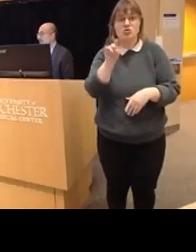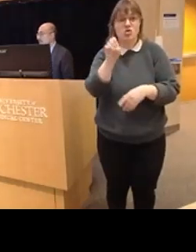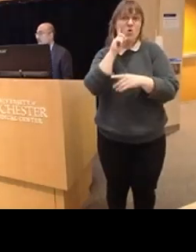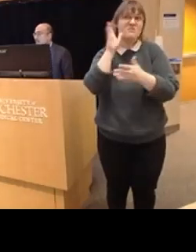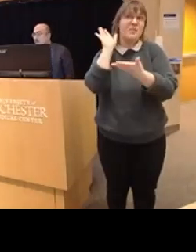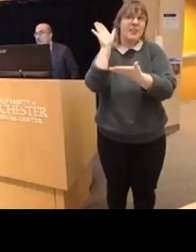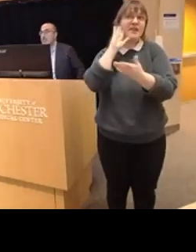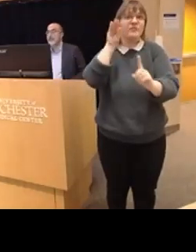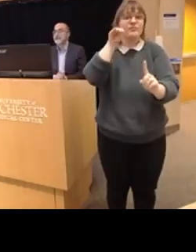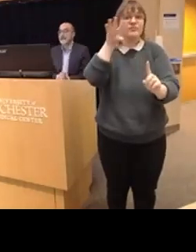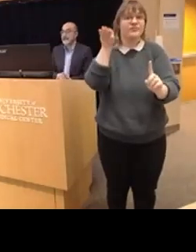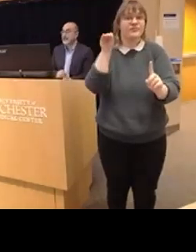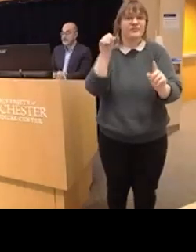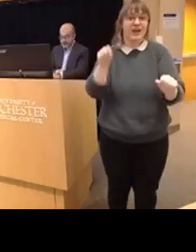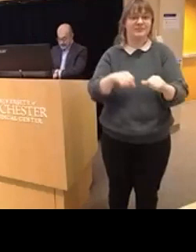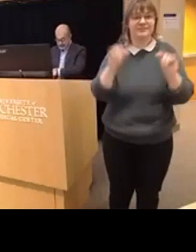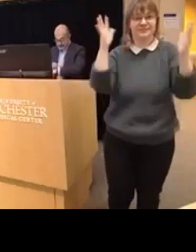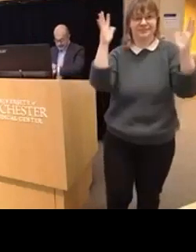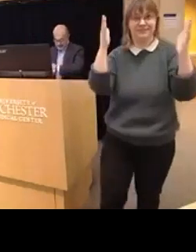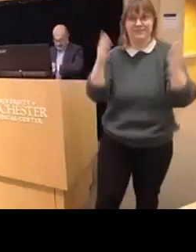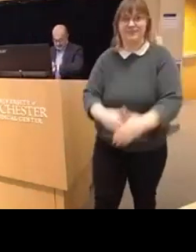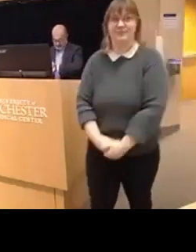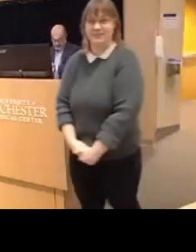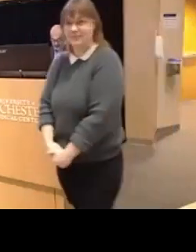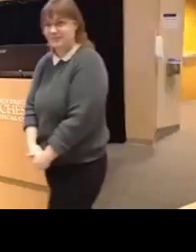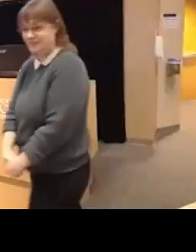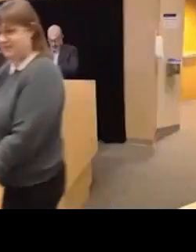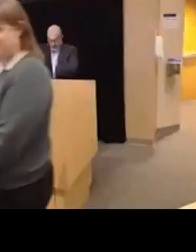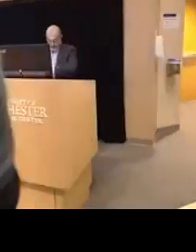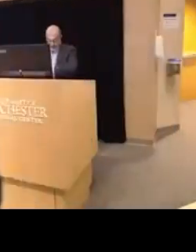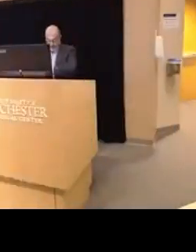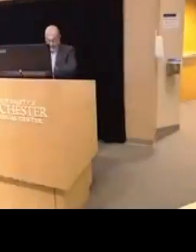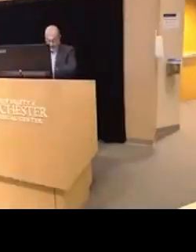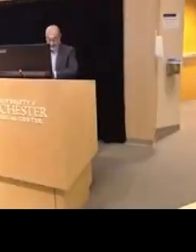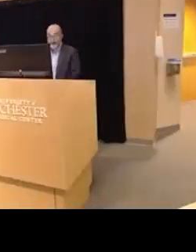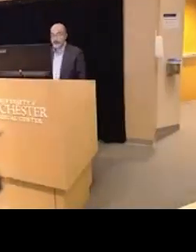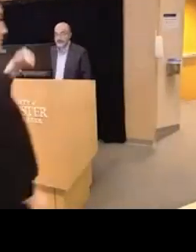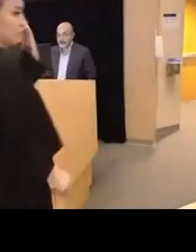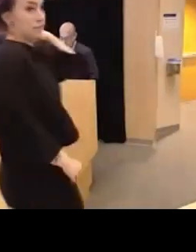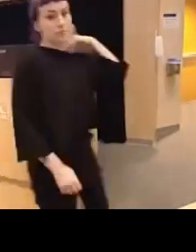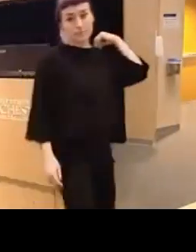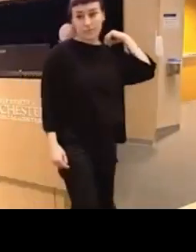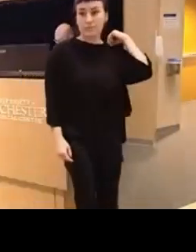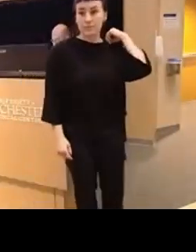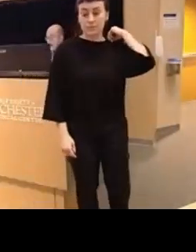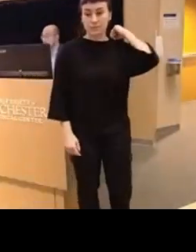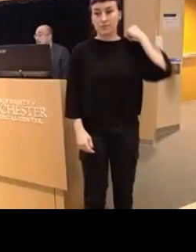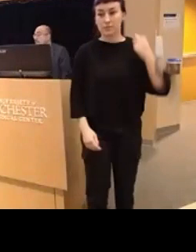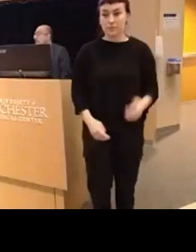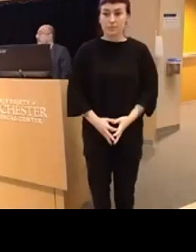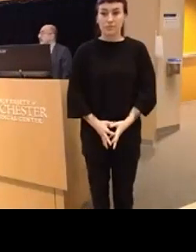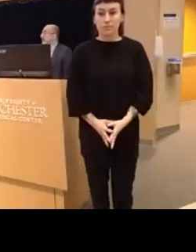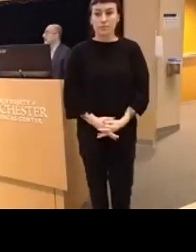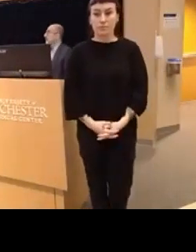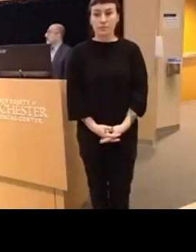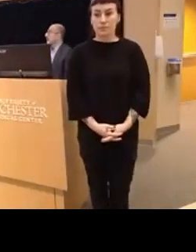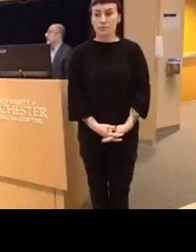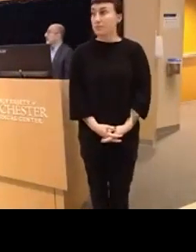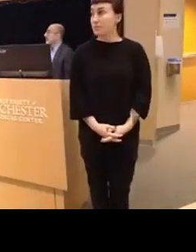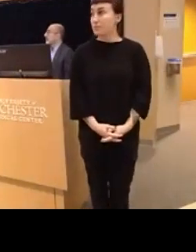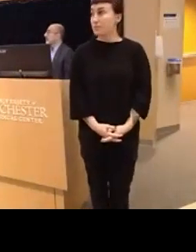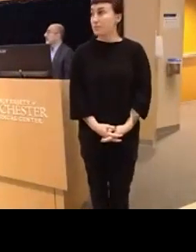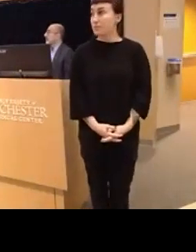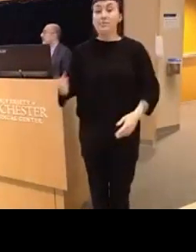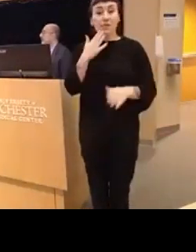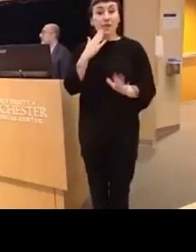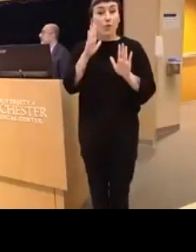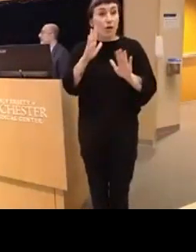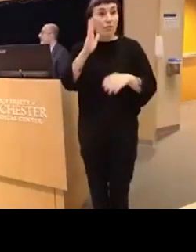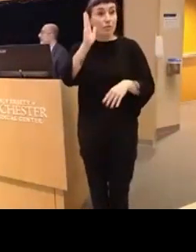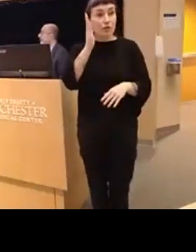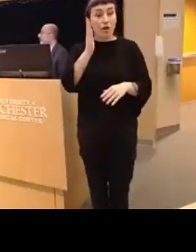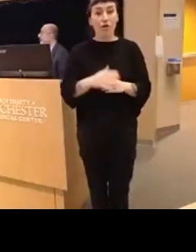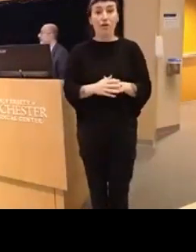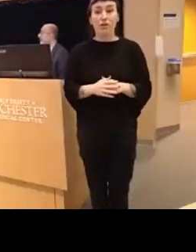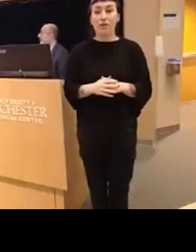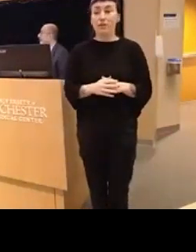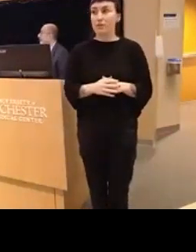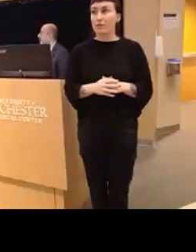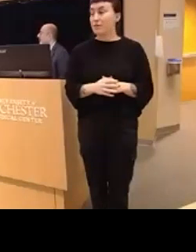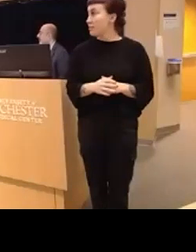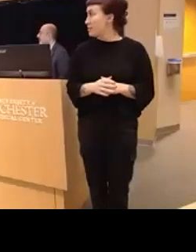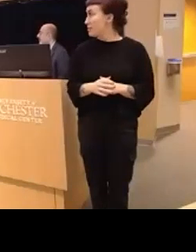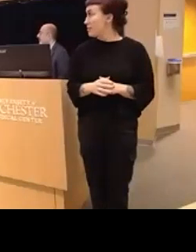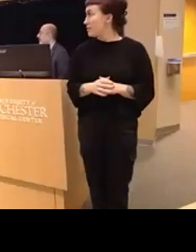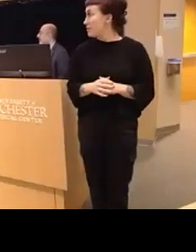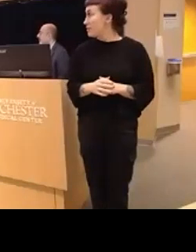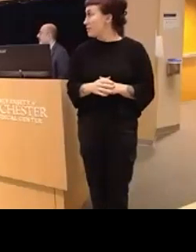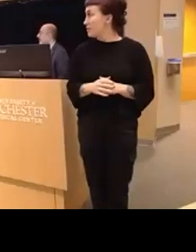there thank you that was wonderful talk and was a very timely talk because as we are thinking